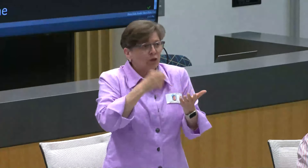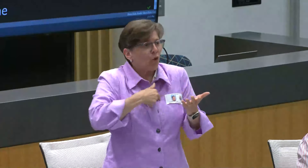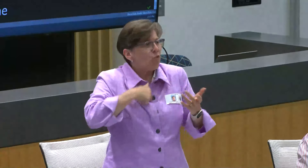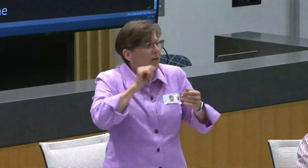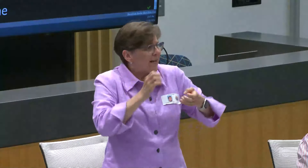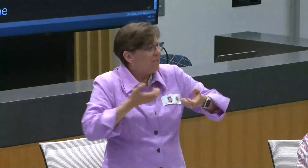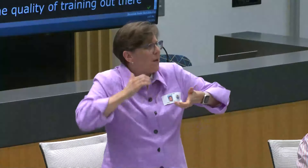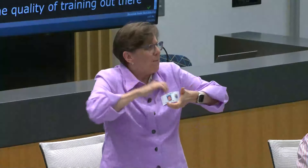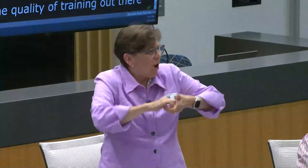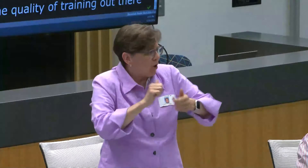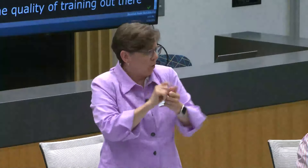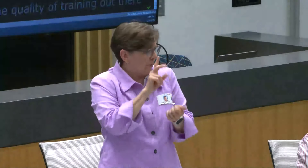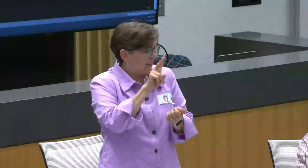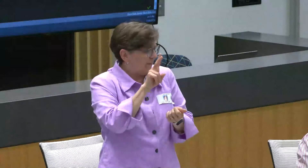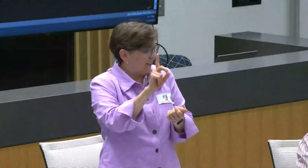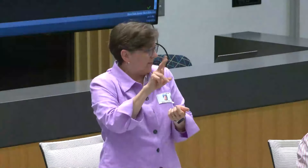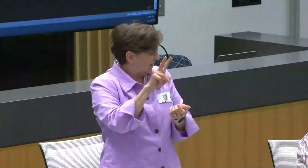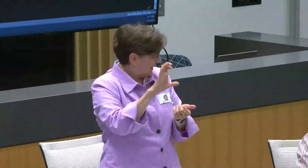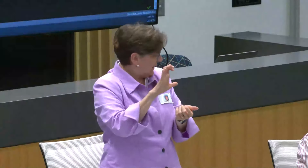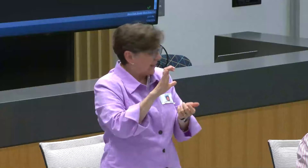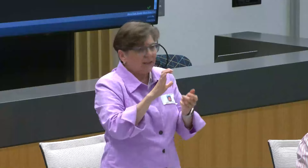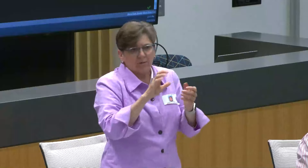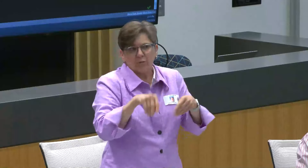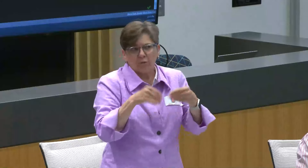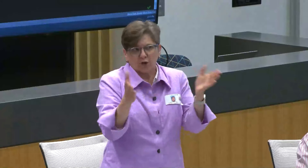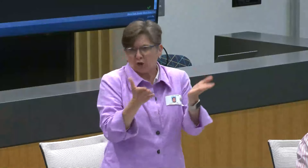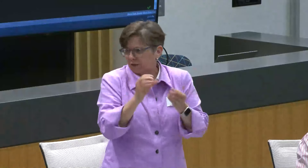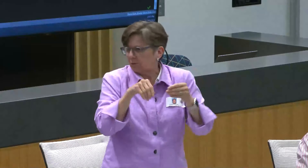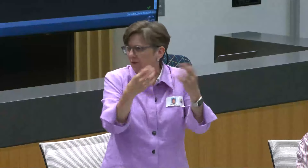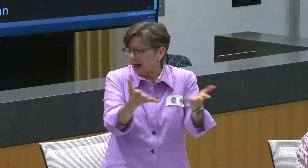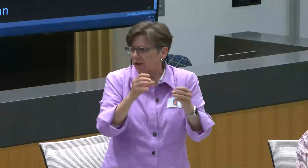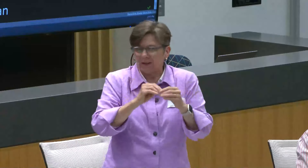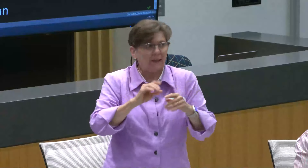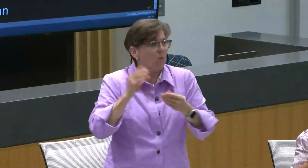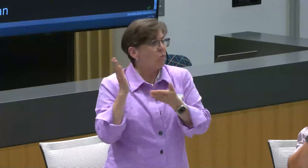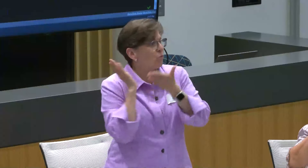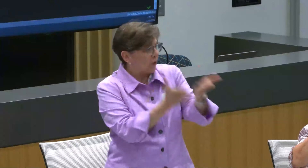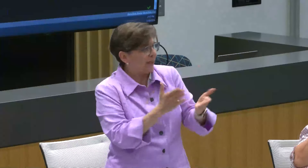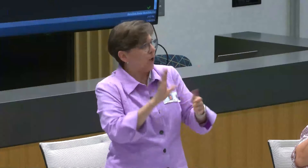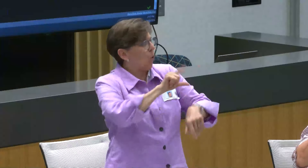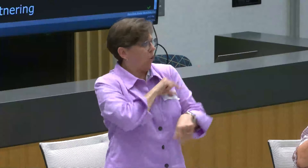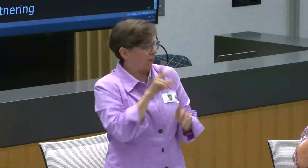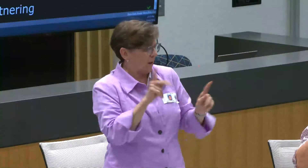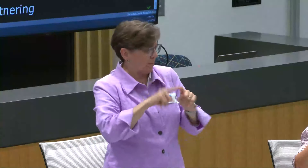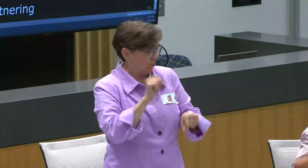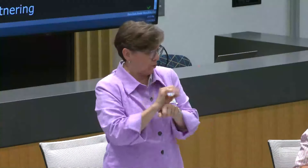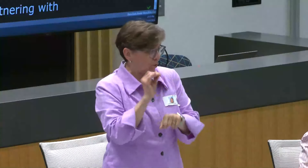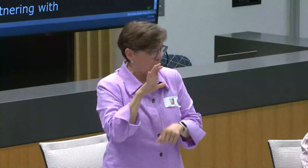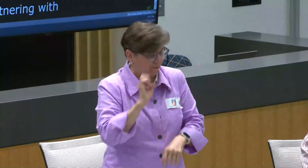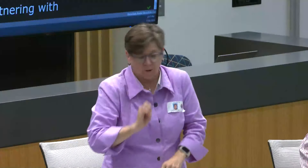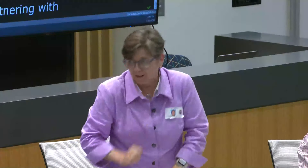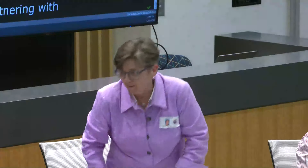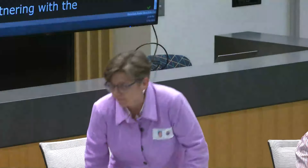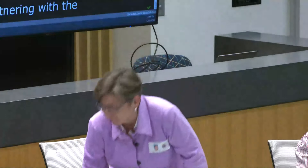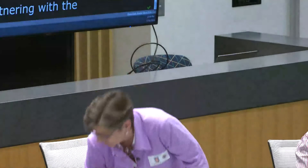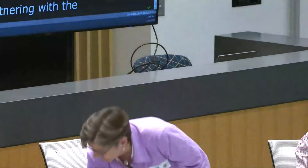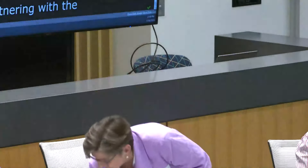WHILE THEY ARE AT GALLAUDET. GETTING THEIR UNDERGRADUATE OR GRADUATE DEGREE PROGRAMS. TO ALSO GET THE QUALITY OF TRAINING OUT THERE, OFFERING A CERTIFICATE MAYBE IN